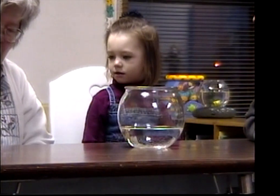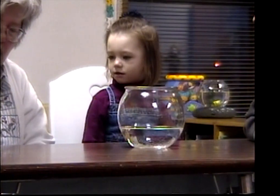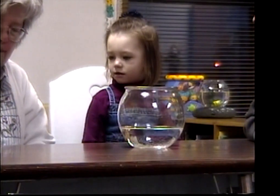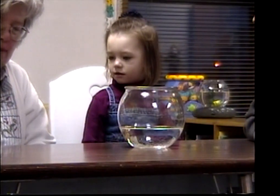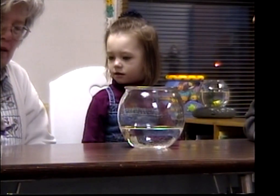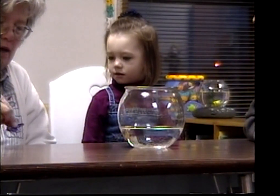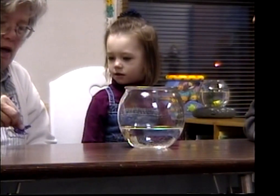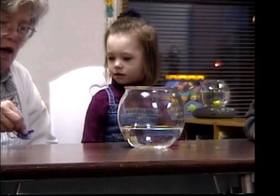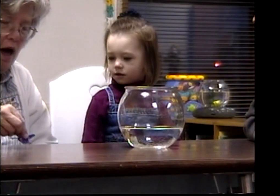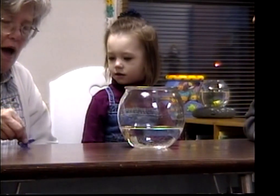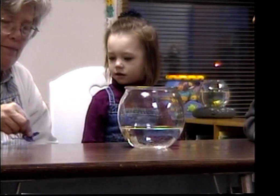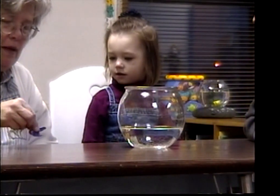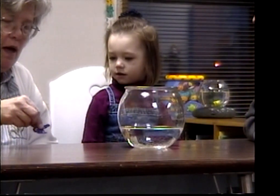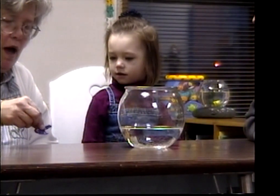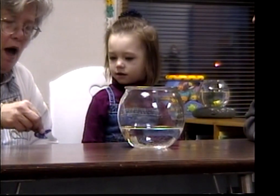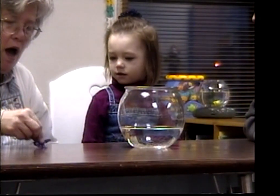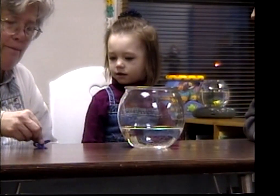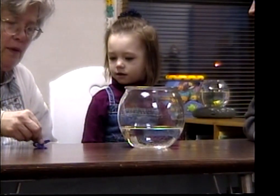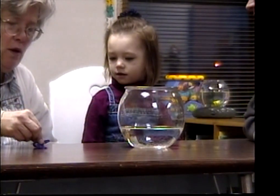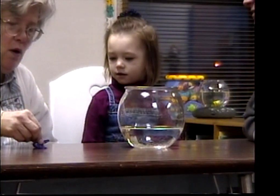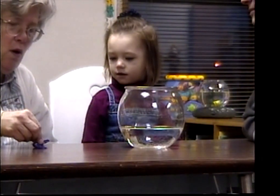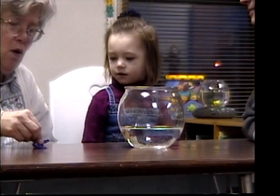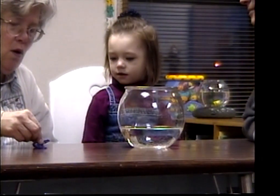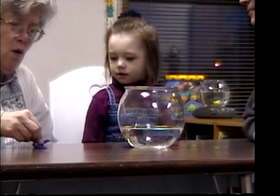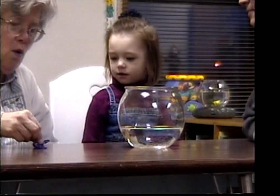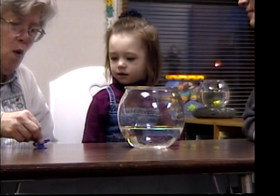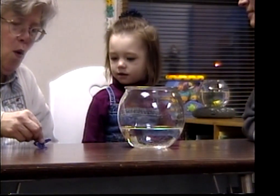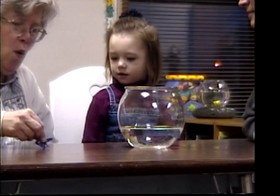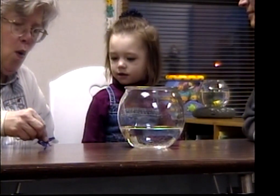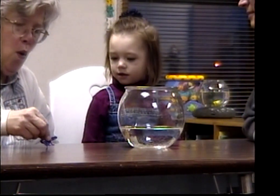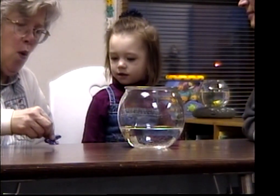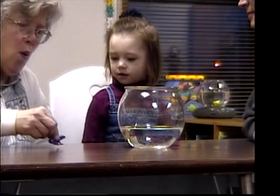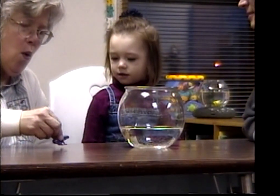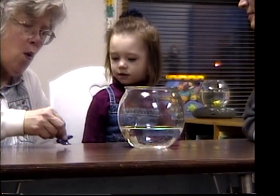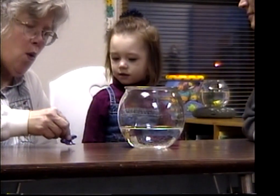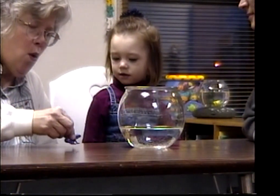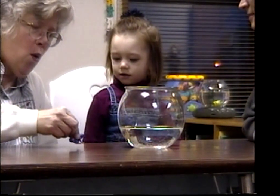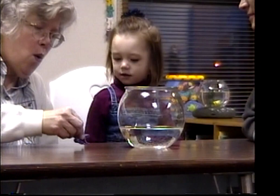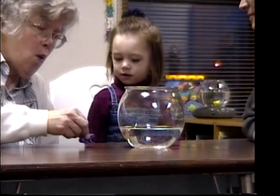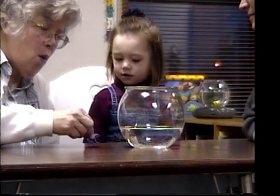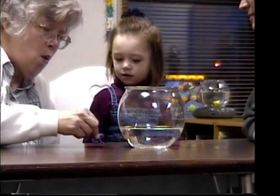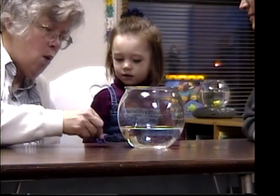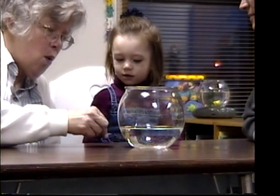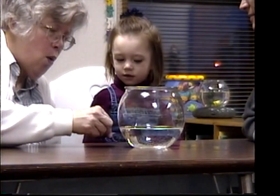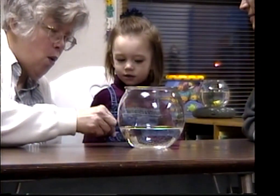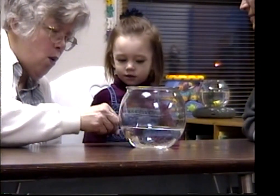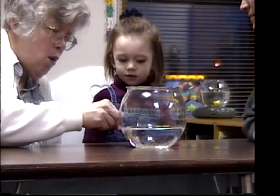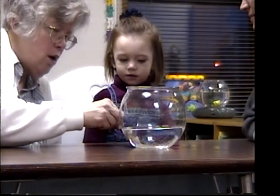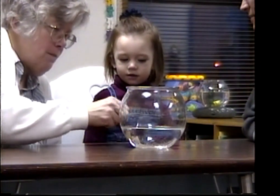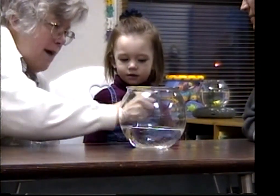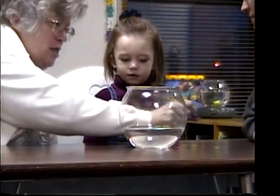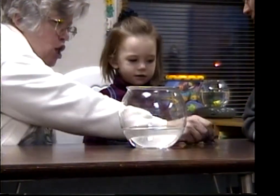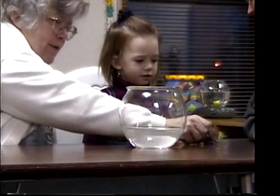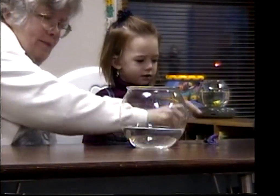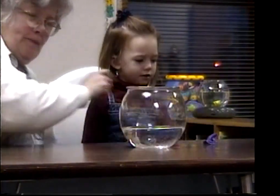[Noise] "Mommy's turn."